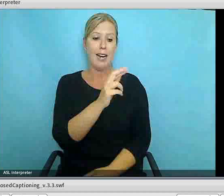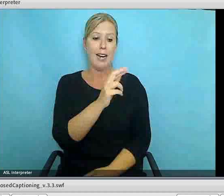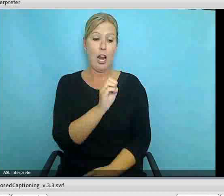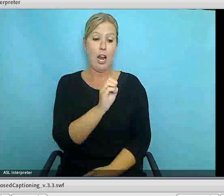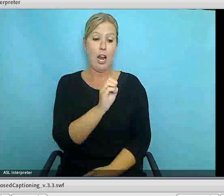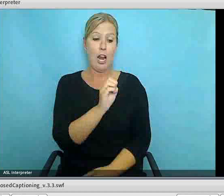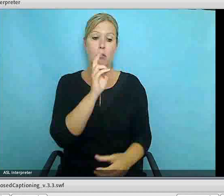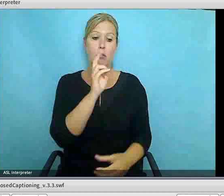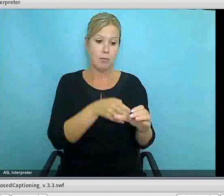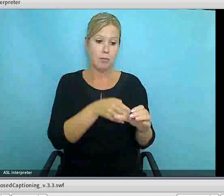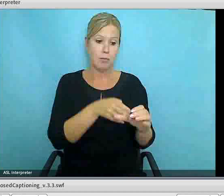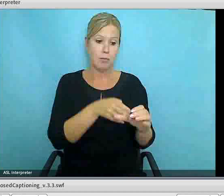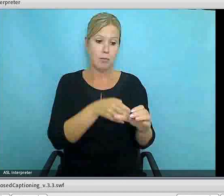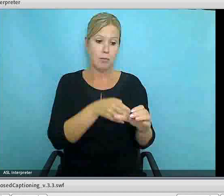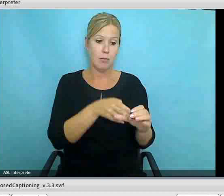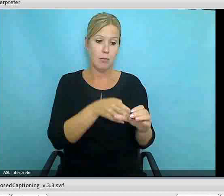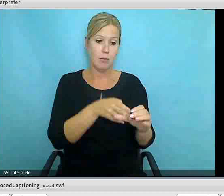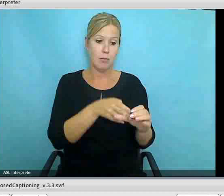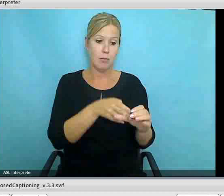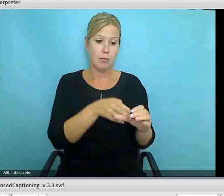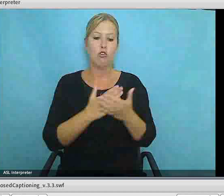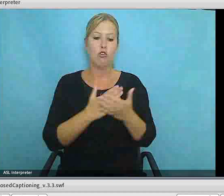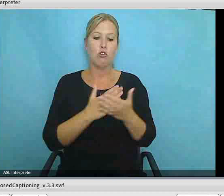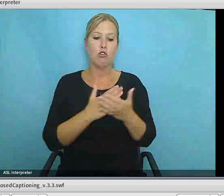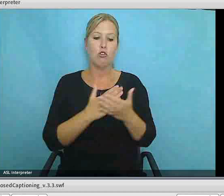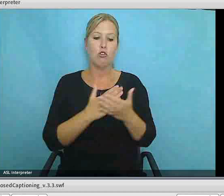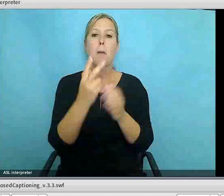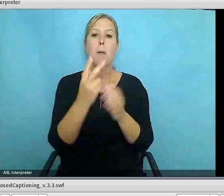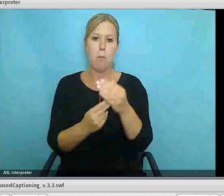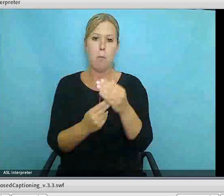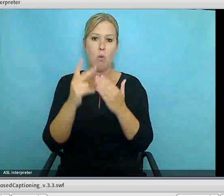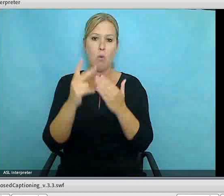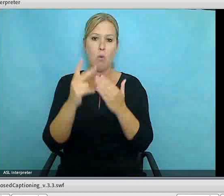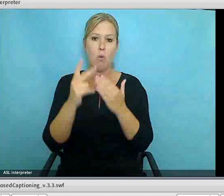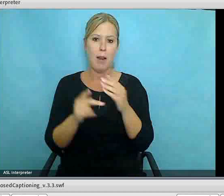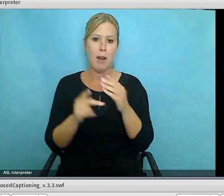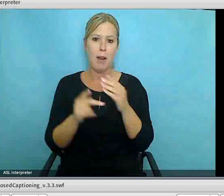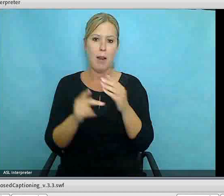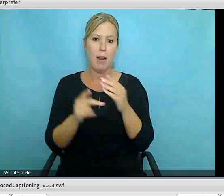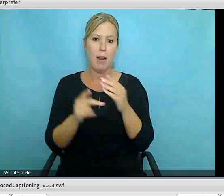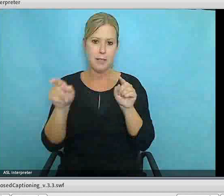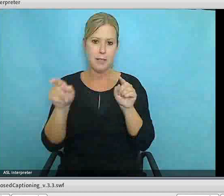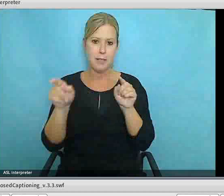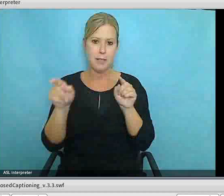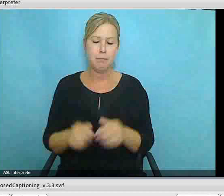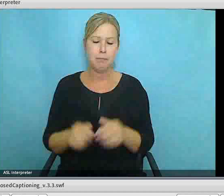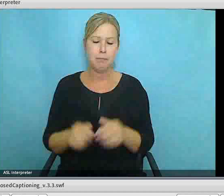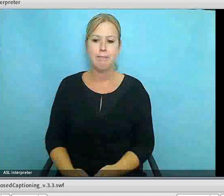Another question. What happens to eligible members who do nothing in response to the mailing?